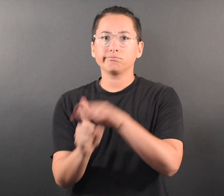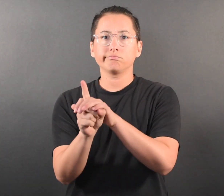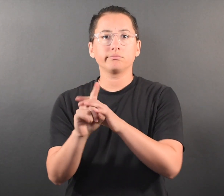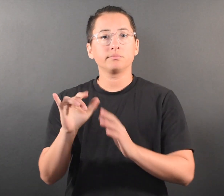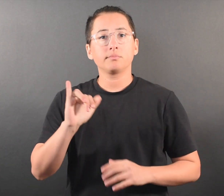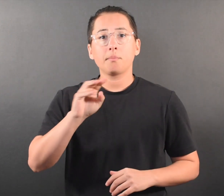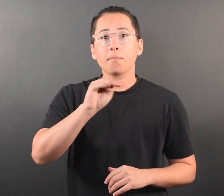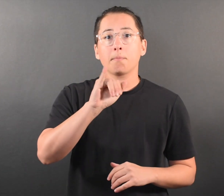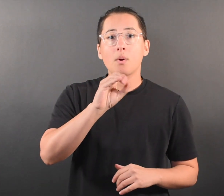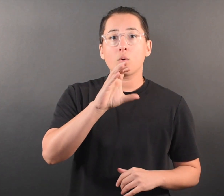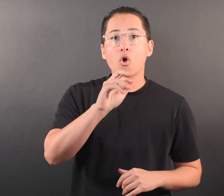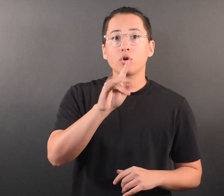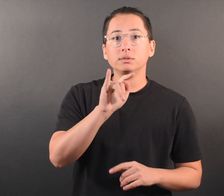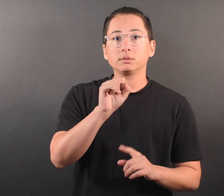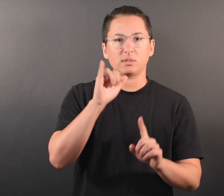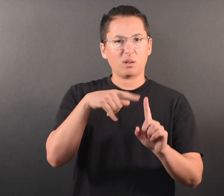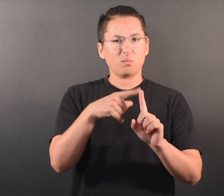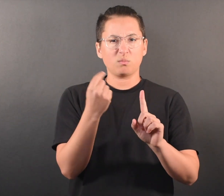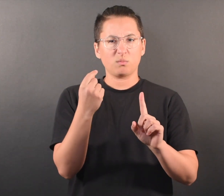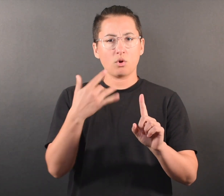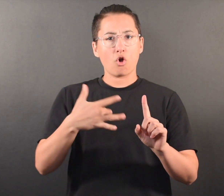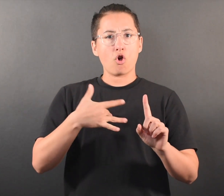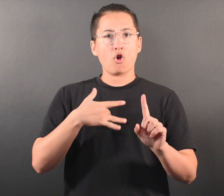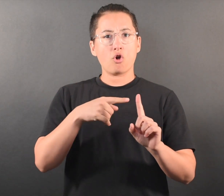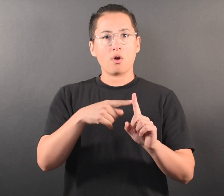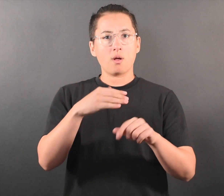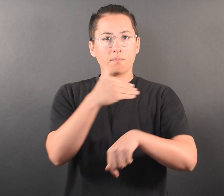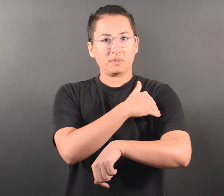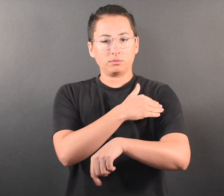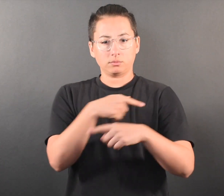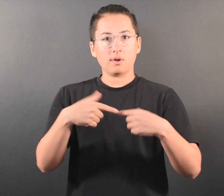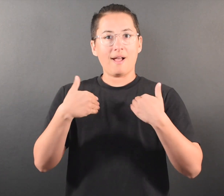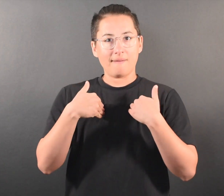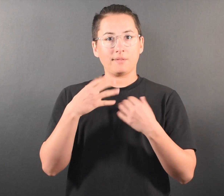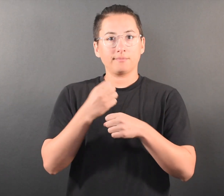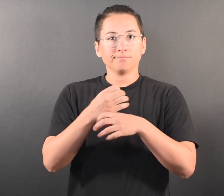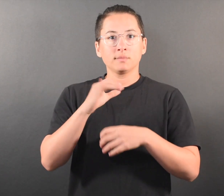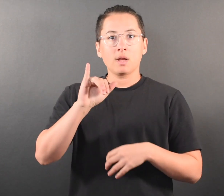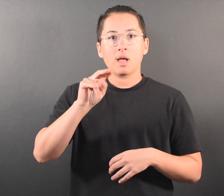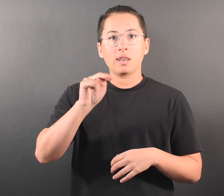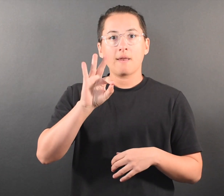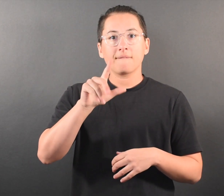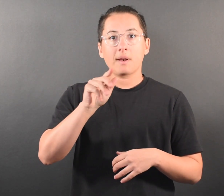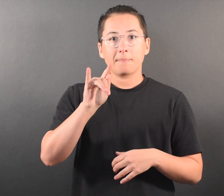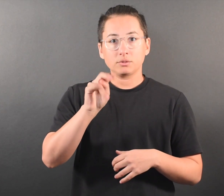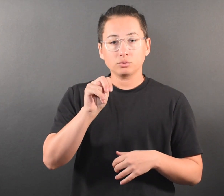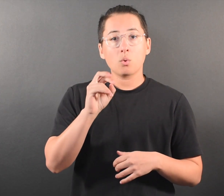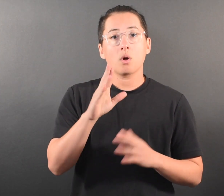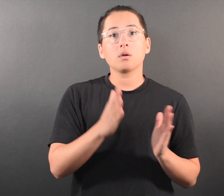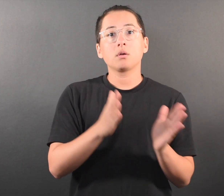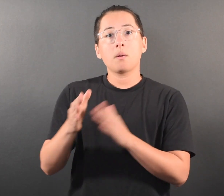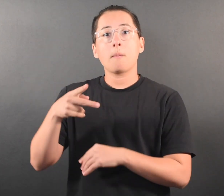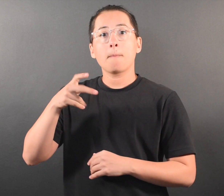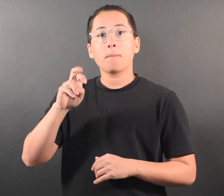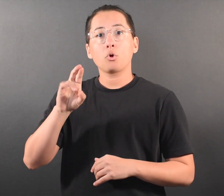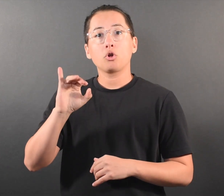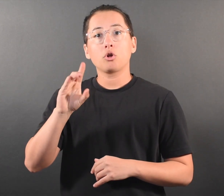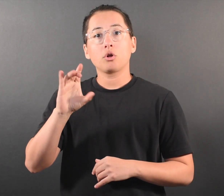had rare cases of myocarditis (inflammation of the heart muscle) and pericarditis